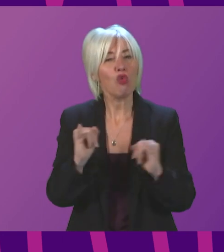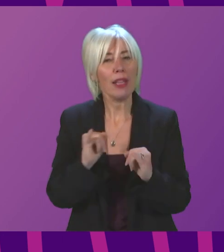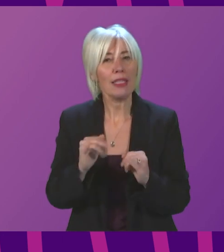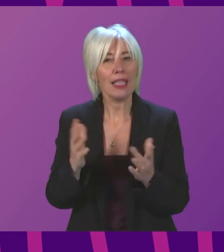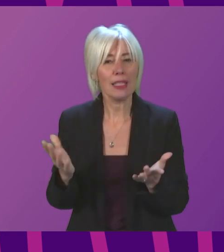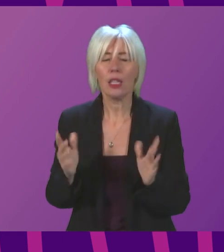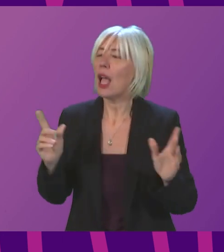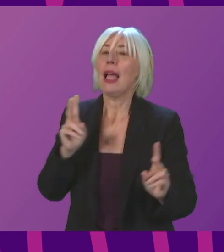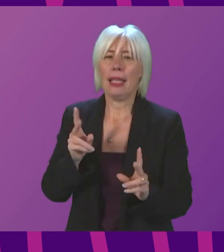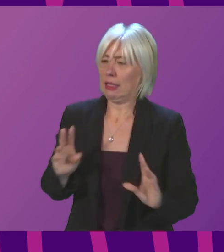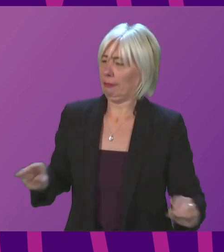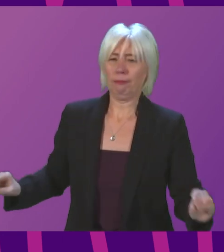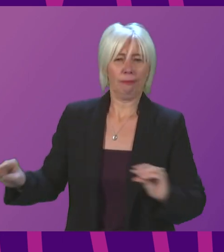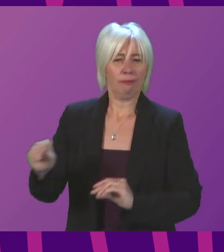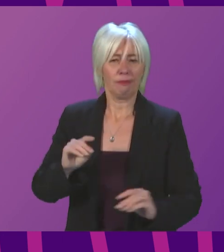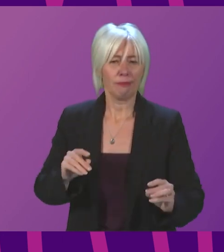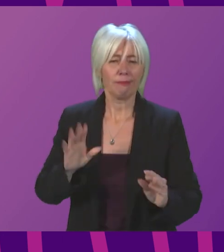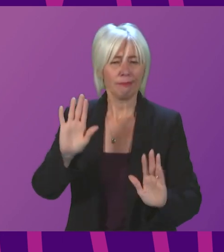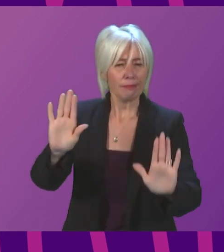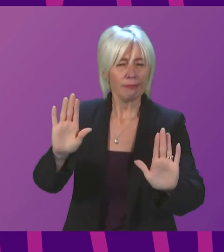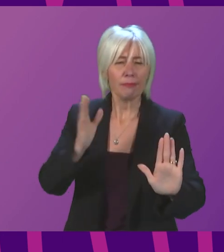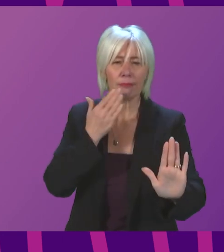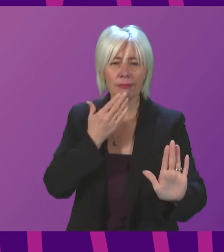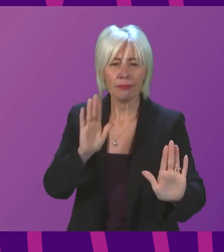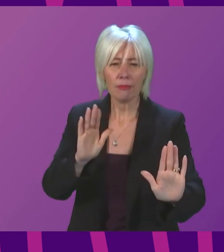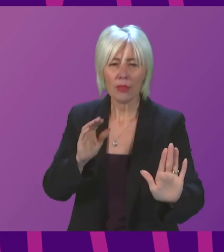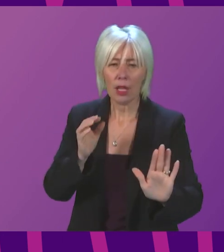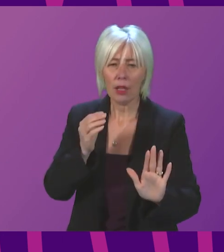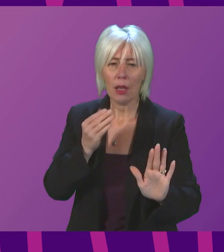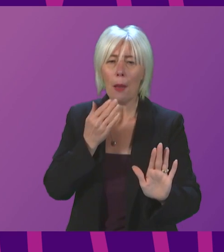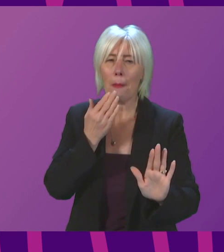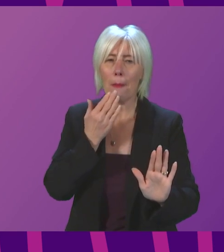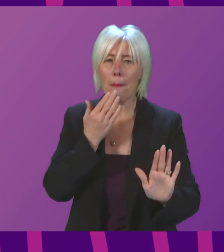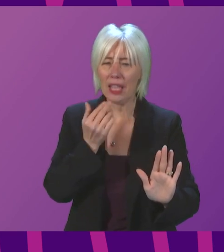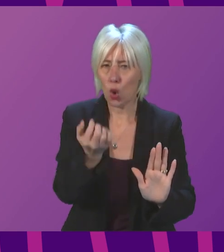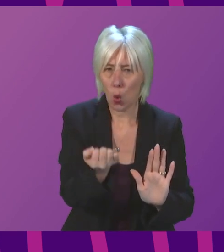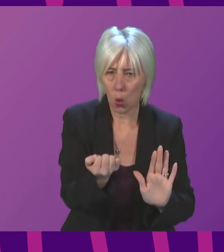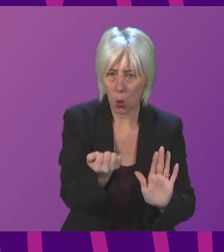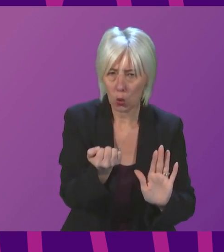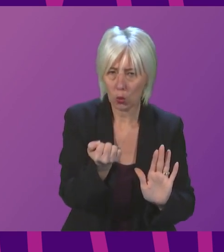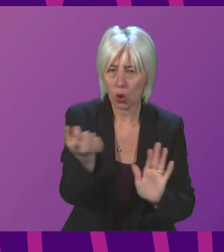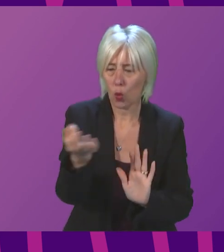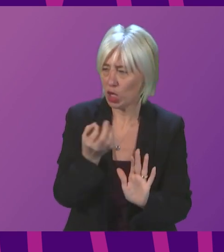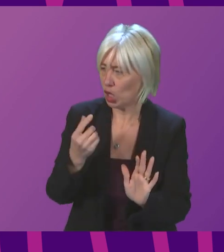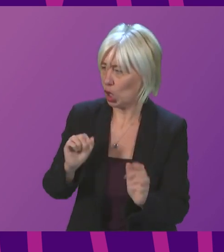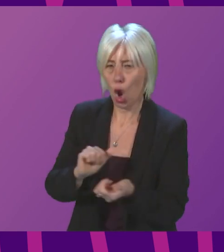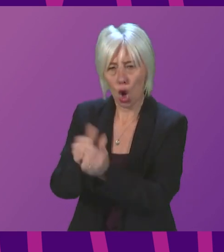Come on. This is nothing to do with— Sorry, Ms Mackay. I ask you to pause for a moment while colleagues remember that we all